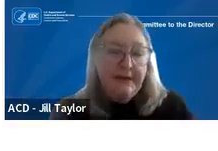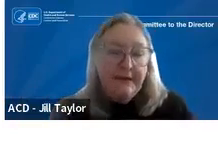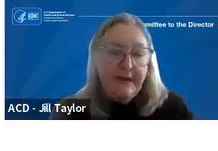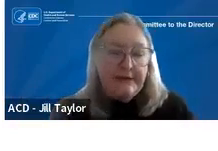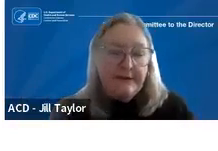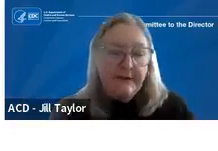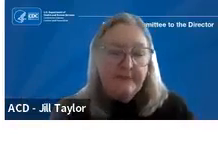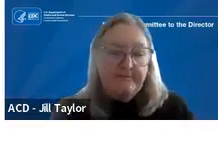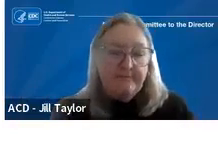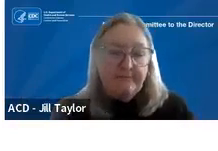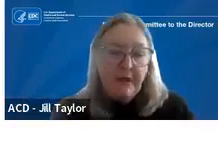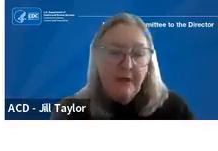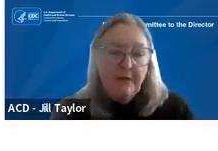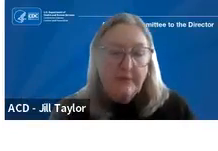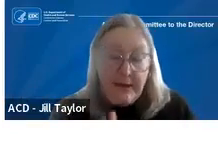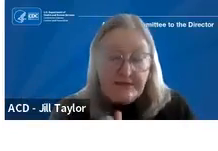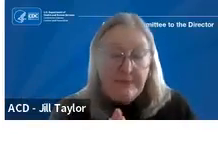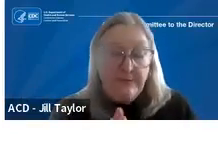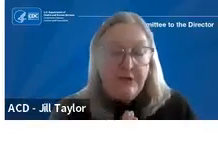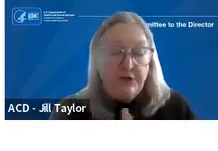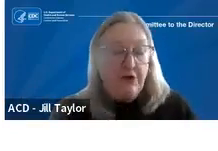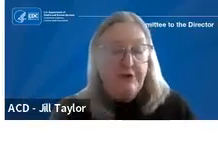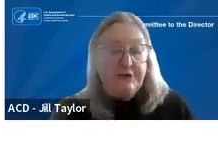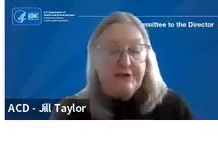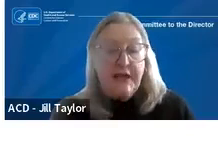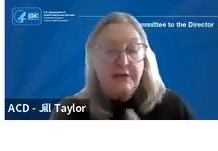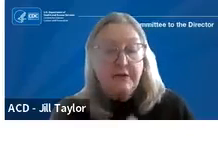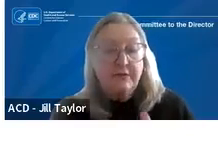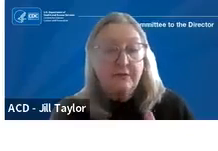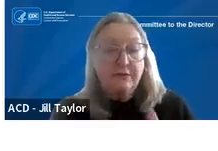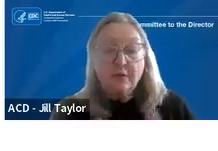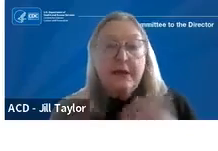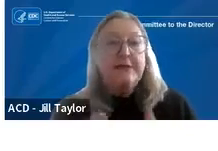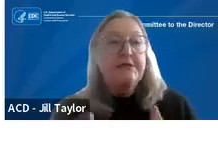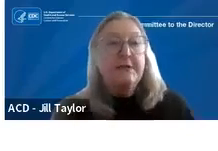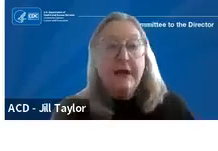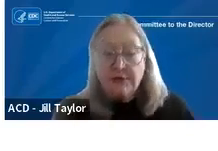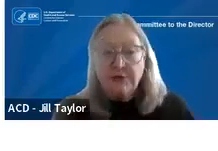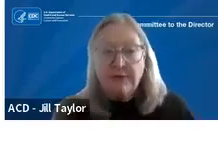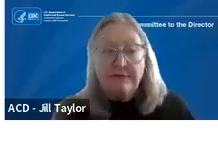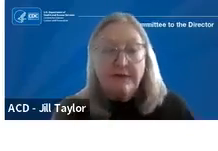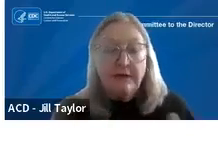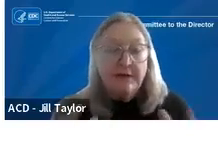And I think that the pandemic has shown us that one entity can't do everything.